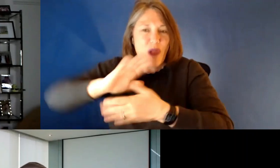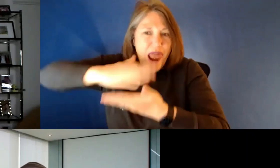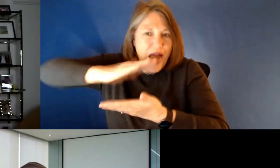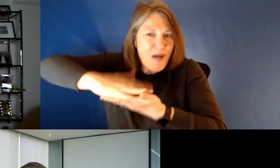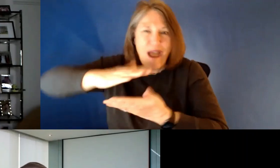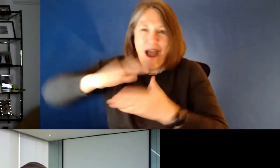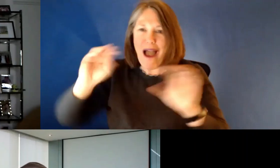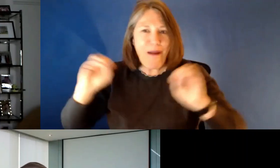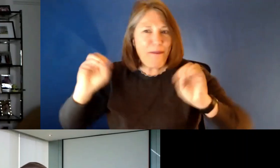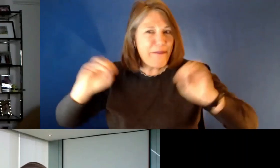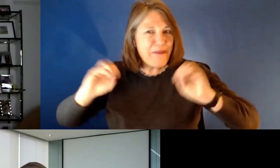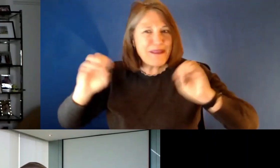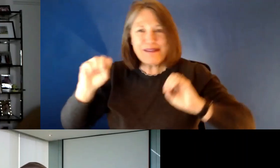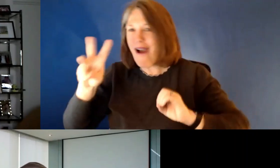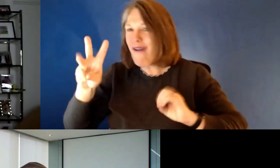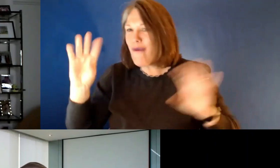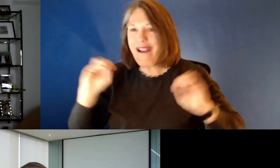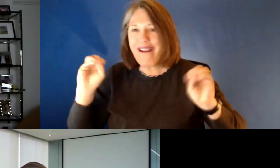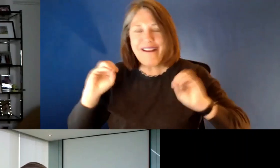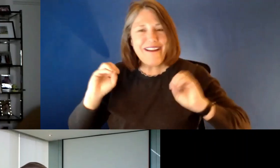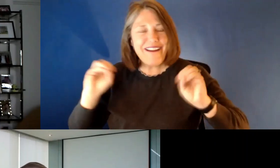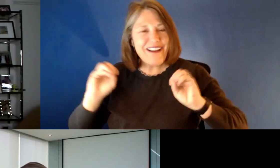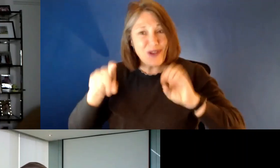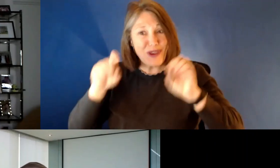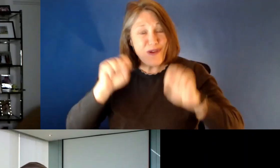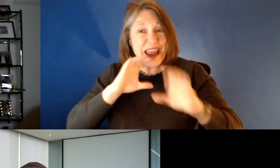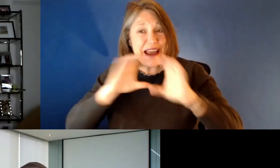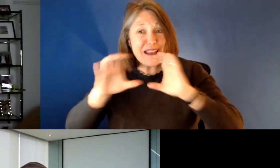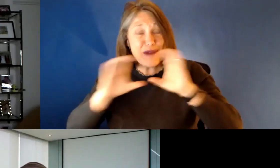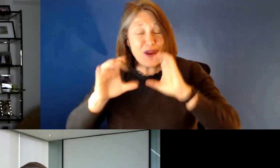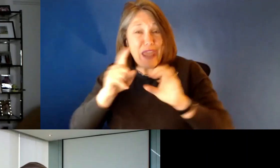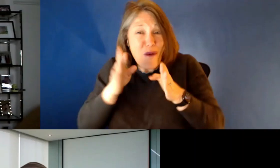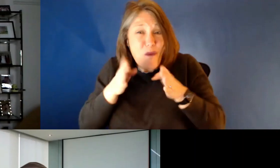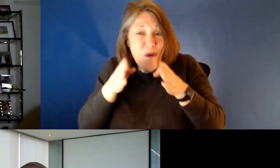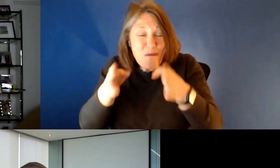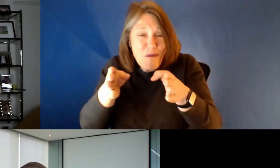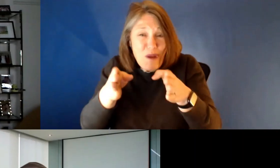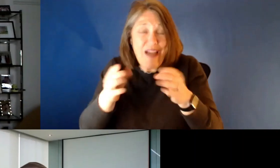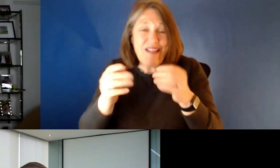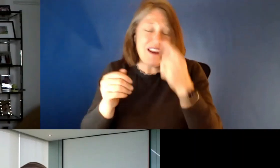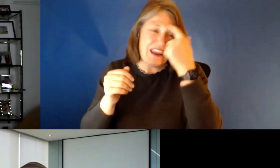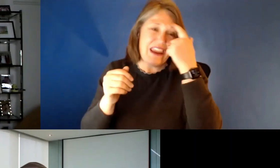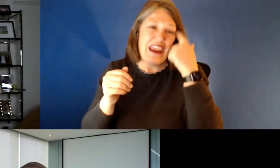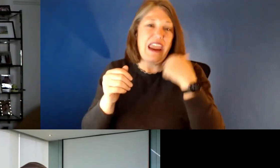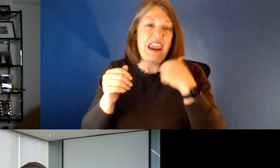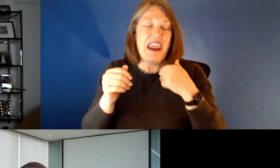you can communicate in one modality or another around specific events.